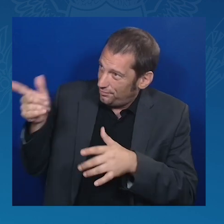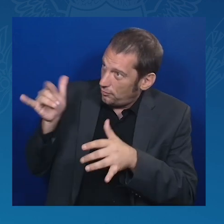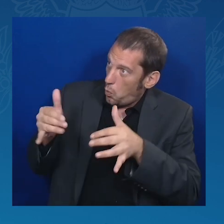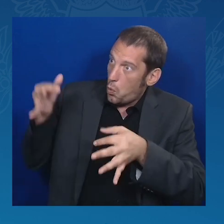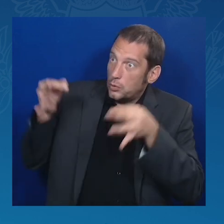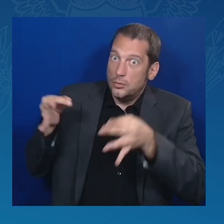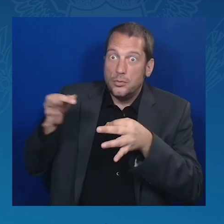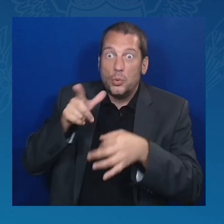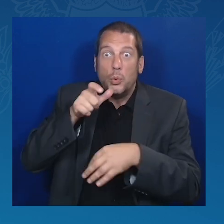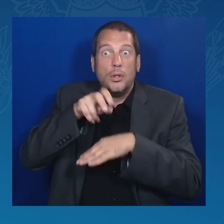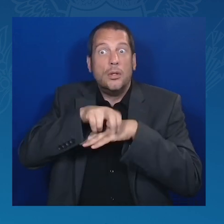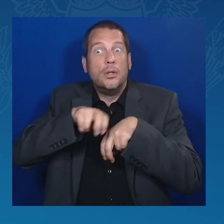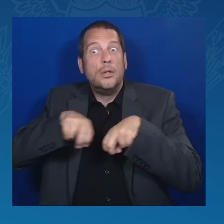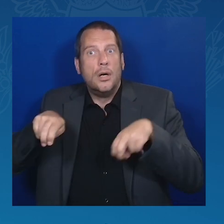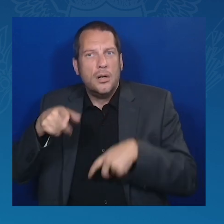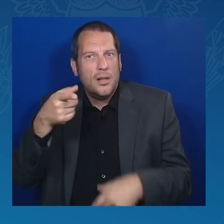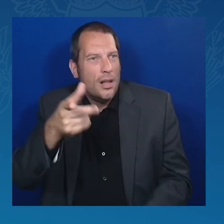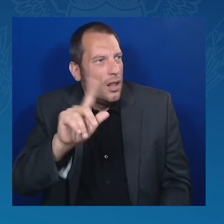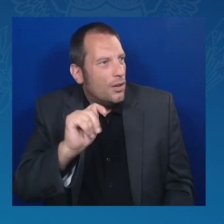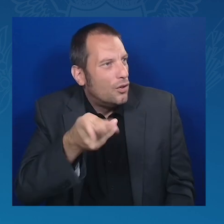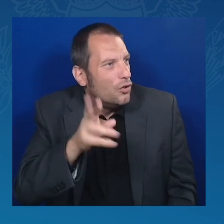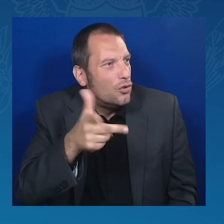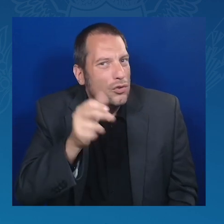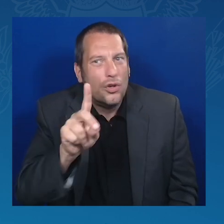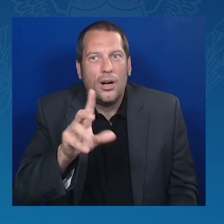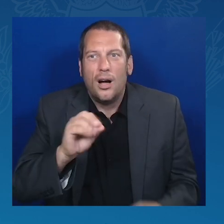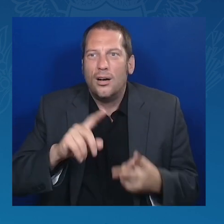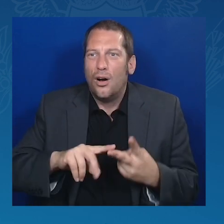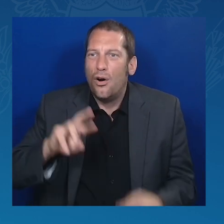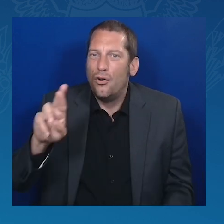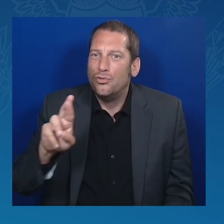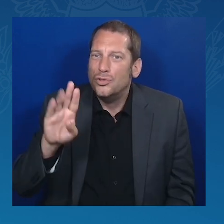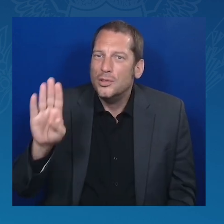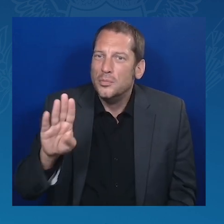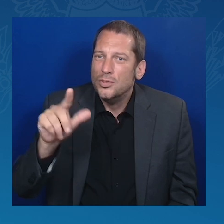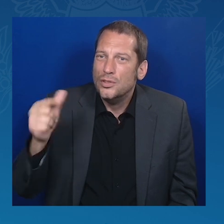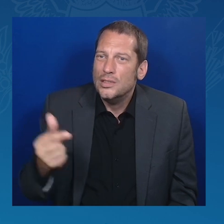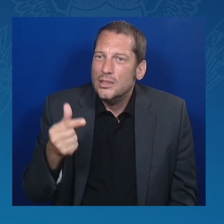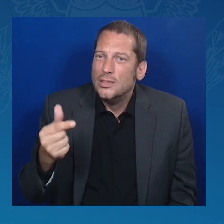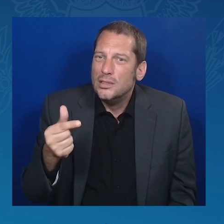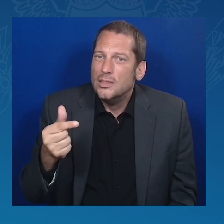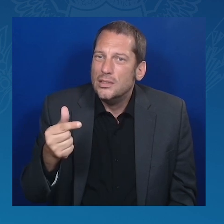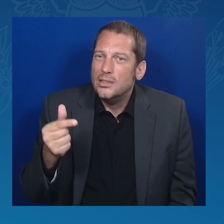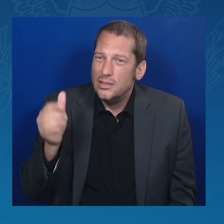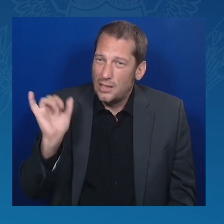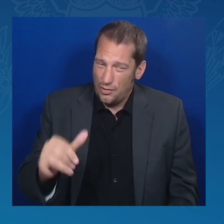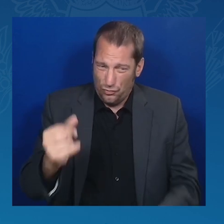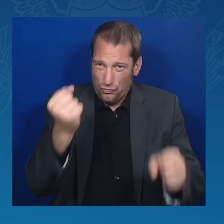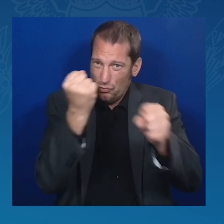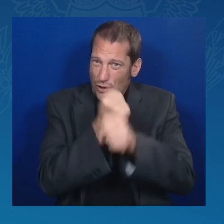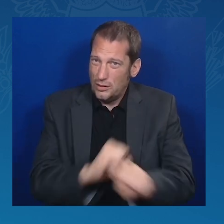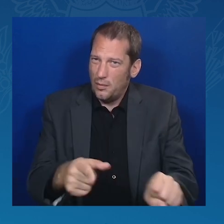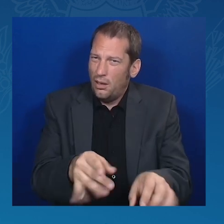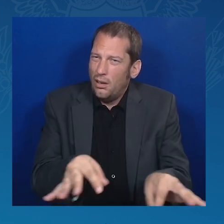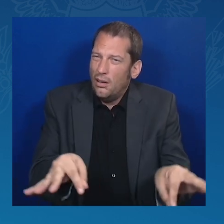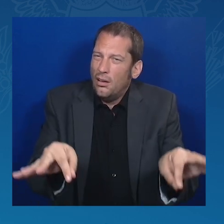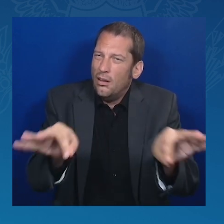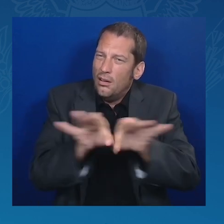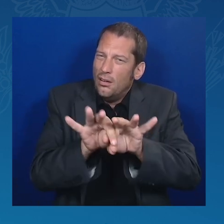who took a fundamental freedom, which is the freedom of people, to make decisions about their own bodies.